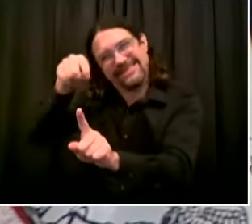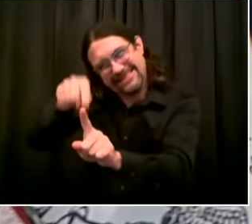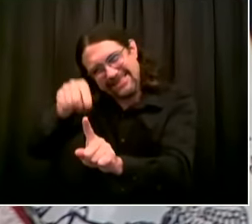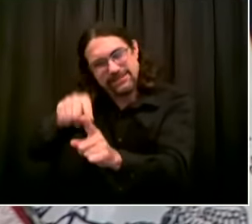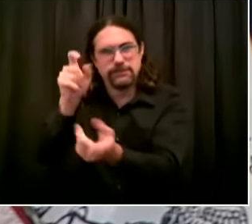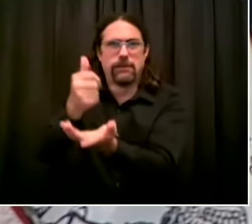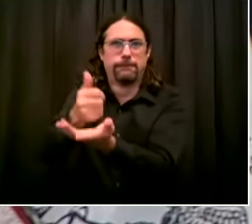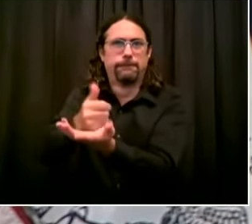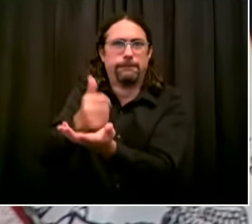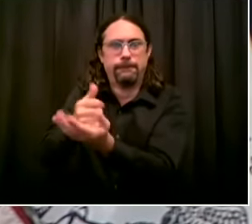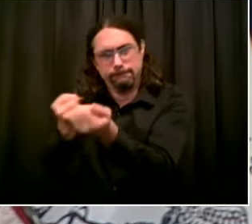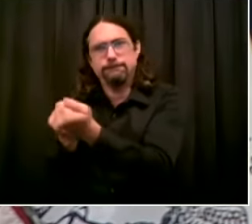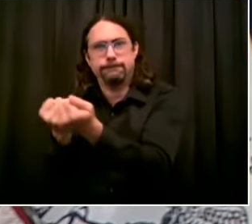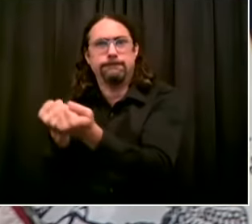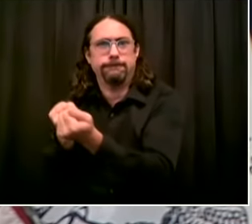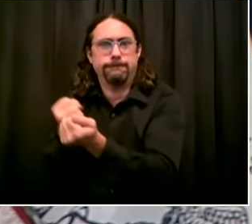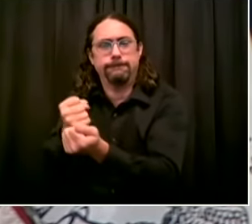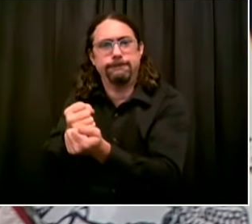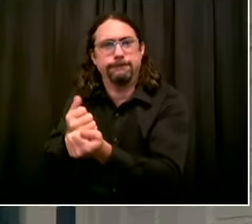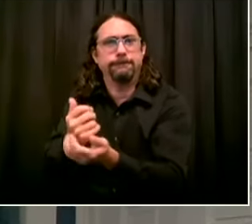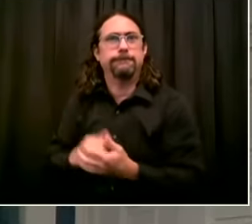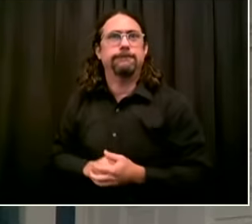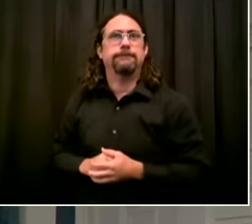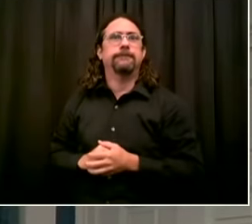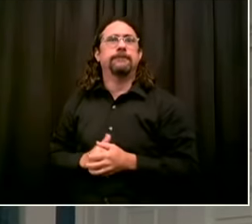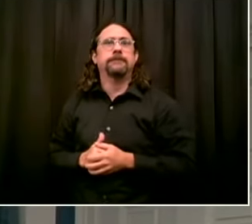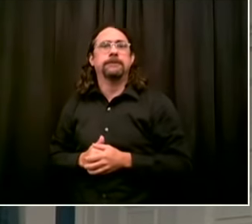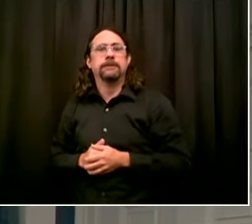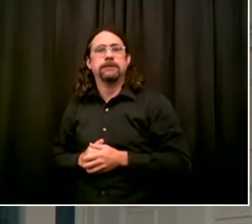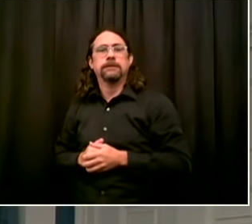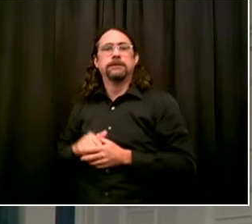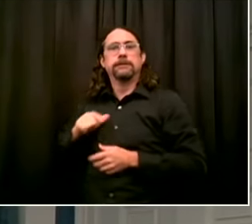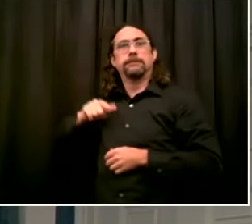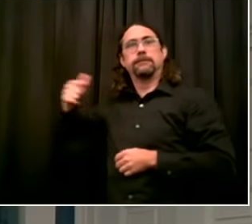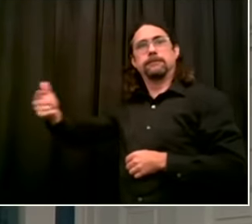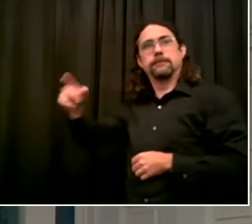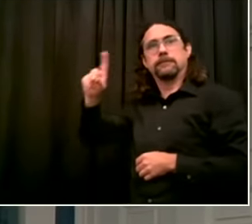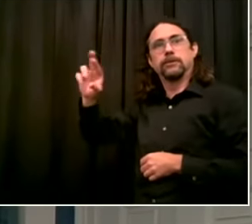SOMEONE IS ADDICTED YOU DO NOT ARRSET YR OU WAY OUT OF ADDICTION. YOU PROVIDE